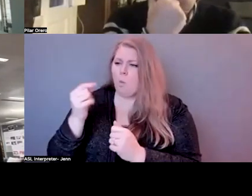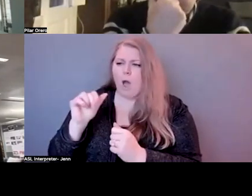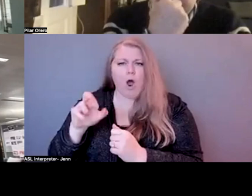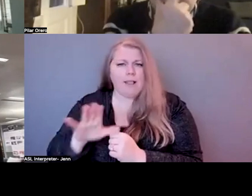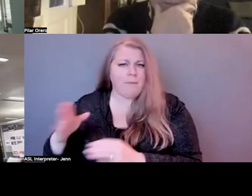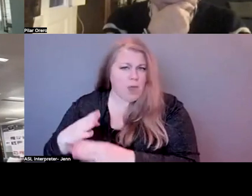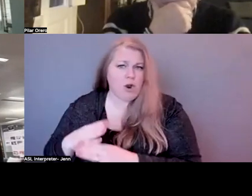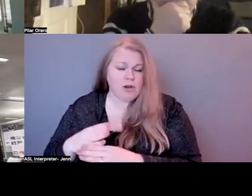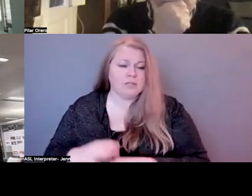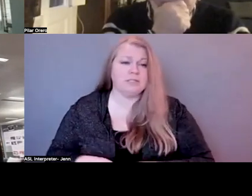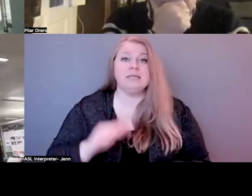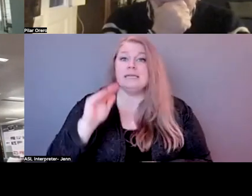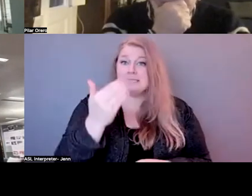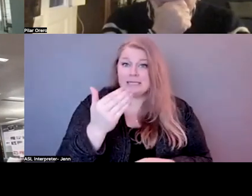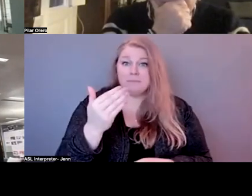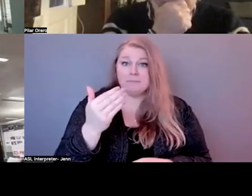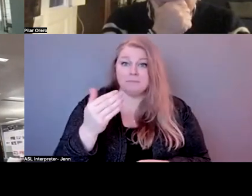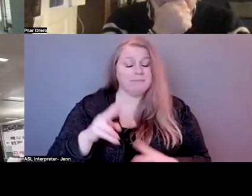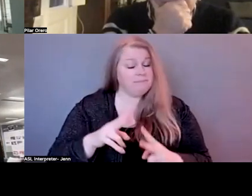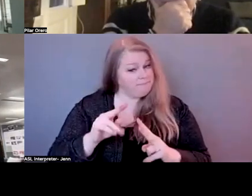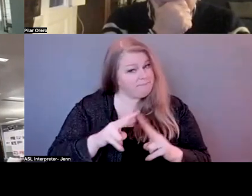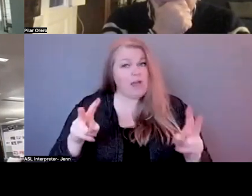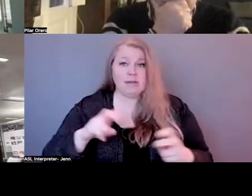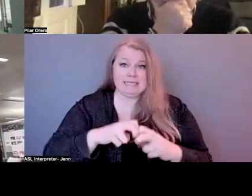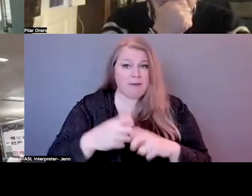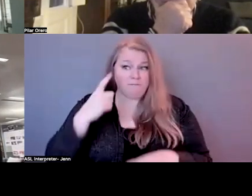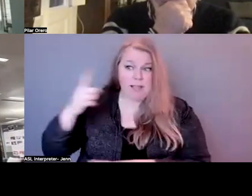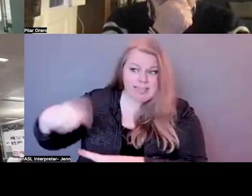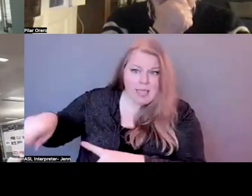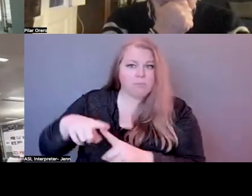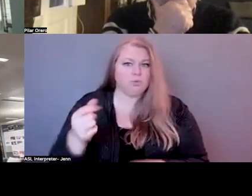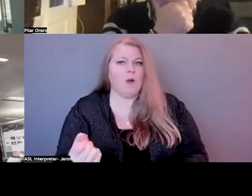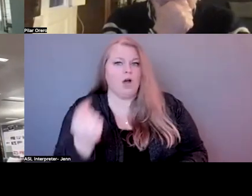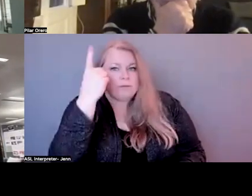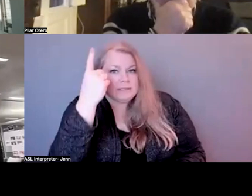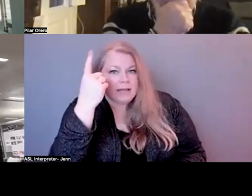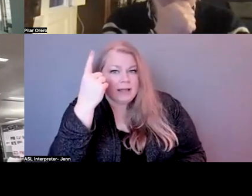And it turns out, it is very difficult for them to even understand what are the barriers